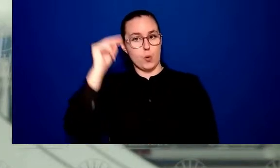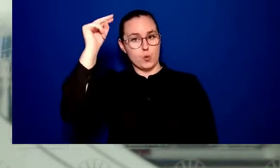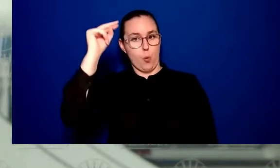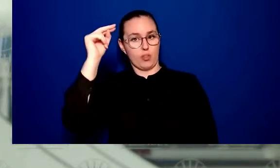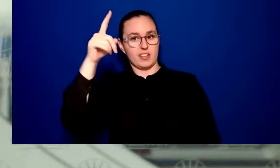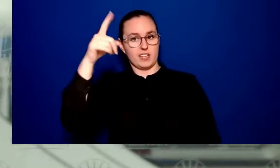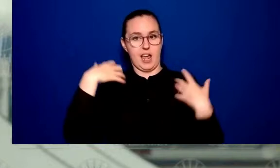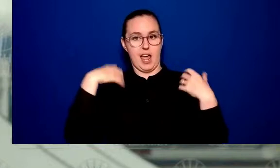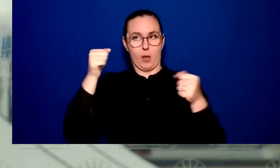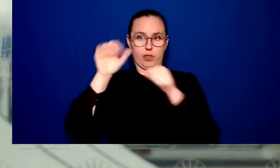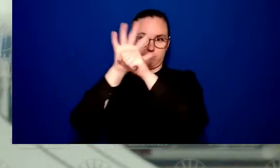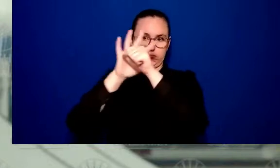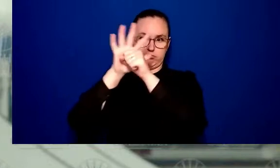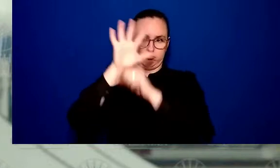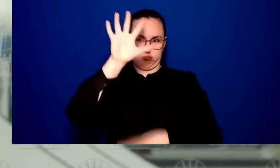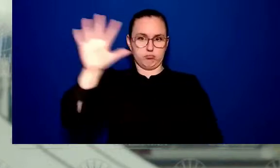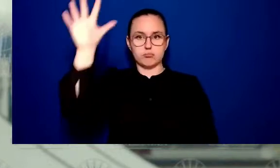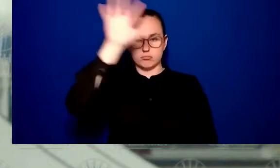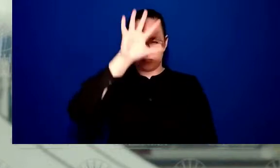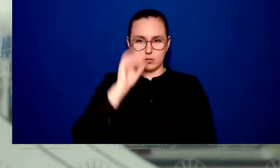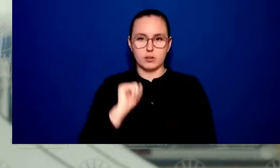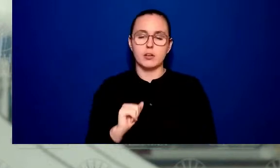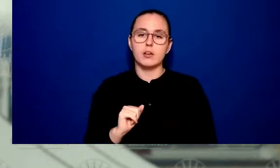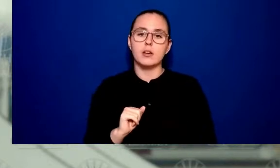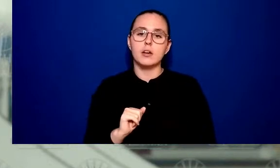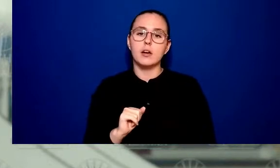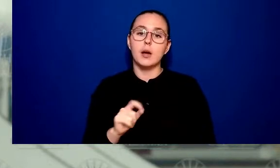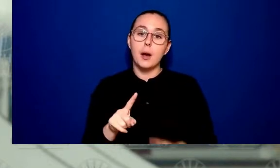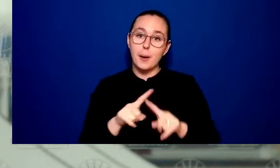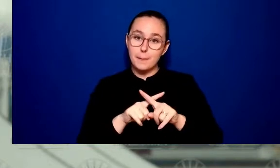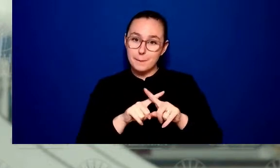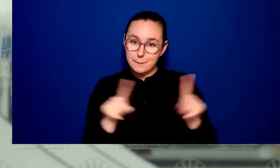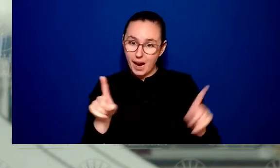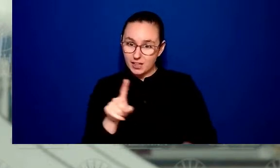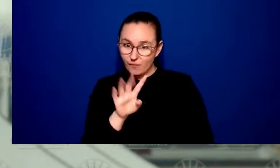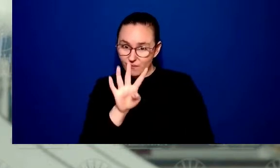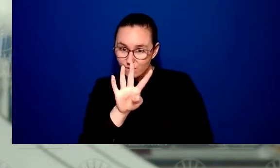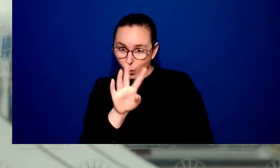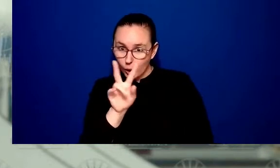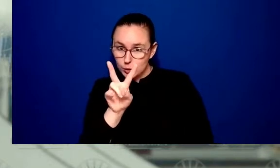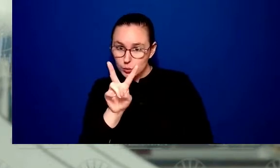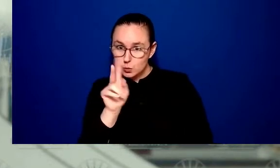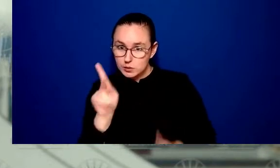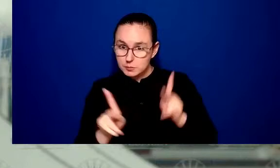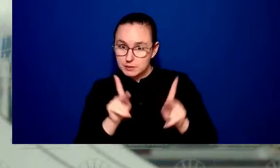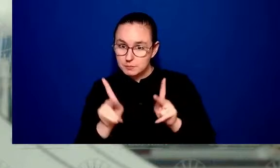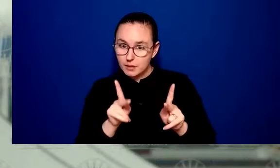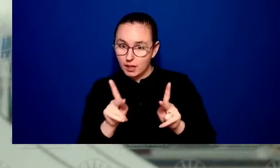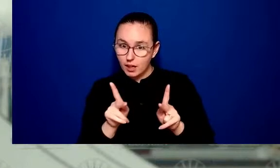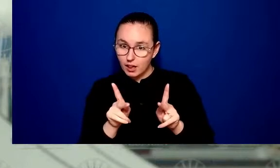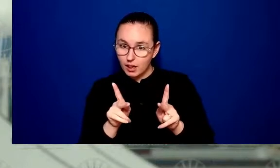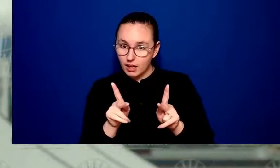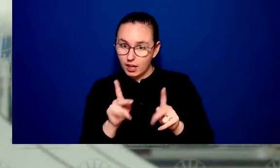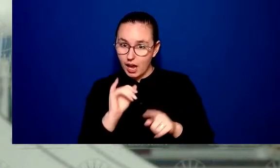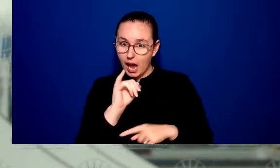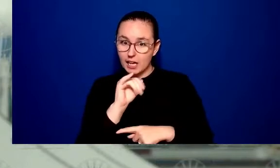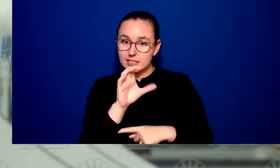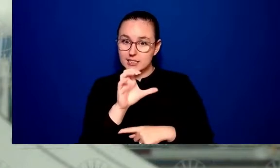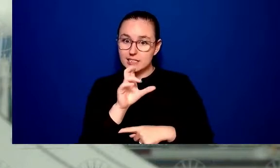with Covid 19 from the North. In critical care, not just sick enough to be in hospital but in